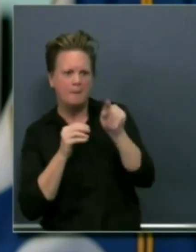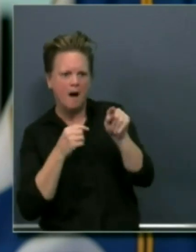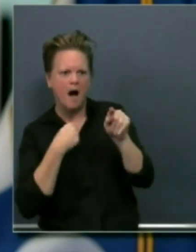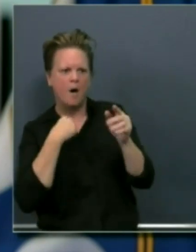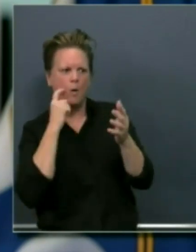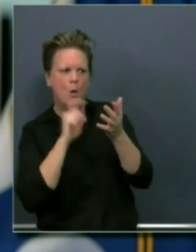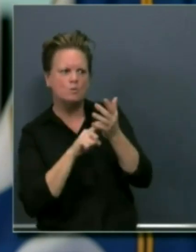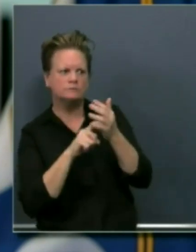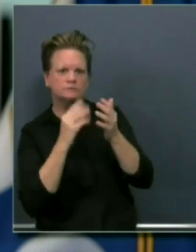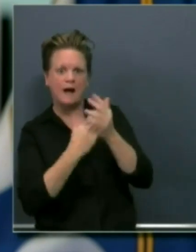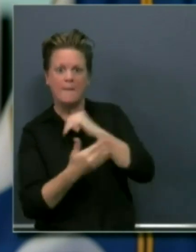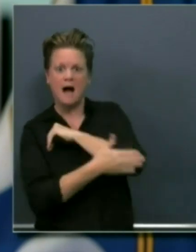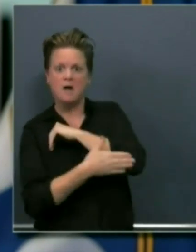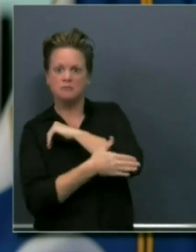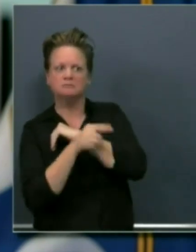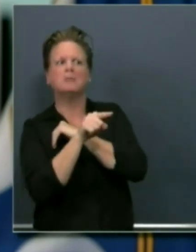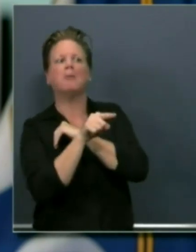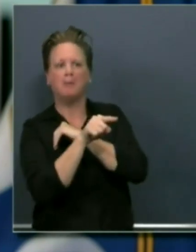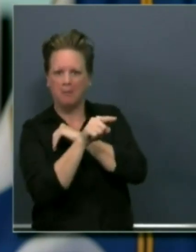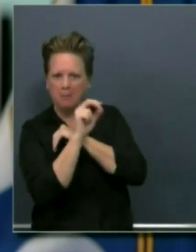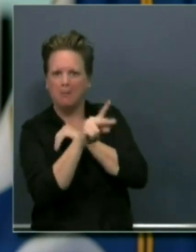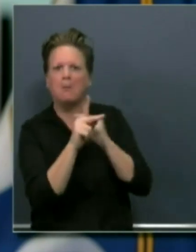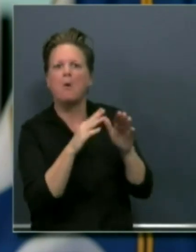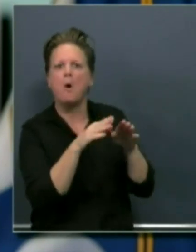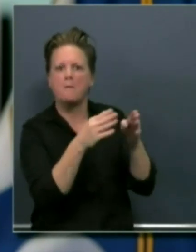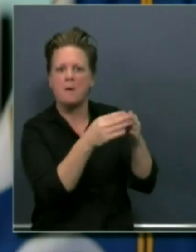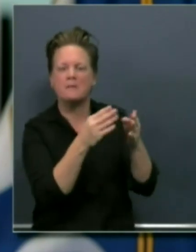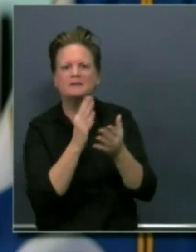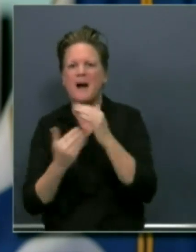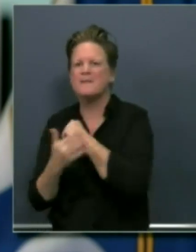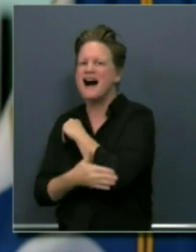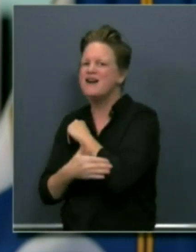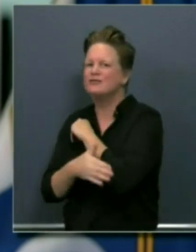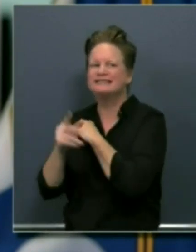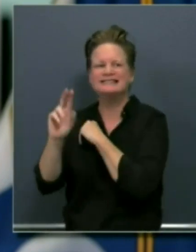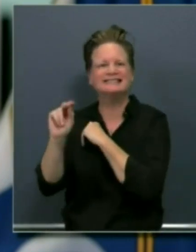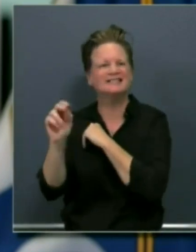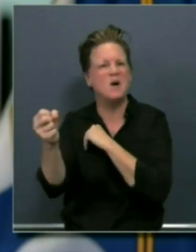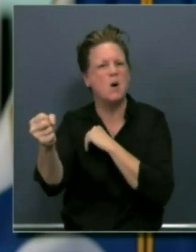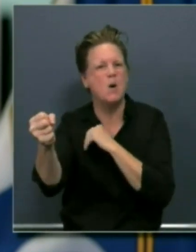TO BE LIFTED IN THESE LOWER IMPACT INDUSTRIES. WE RECOGNIZE. THAT THERE ARE COUNTIES THAT ARE STILL